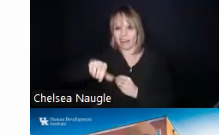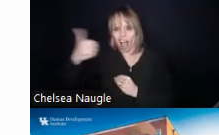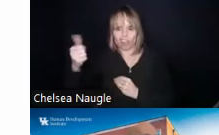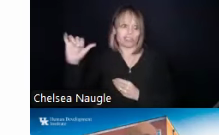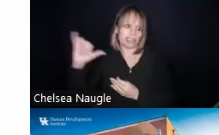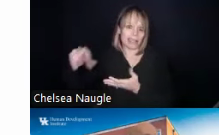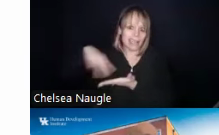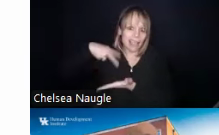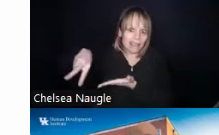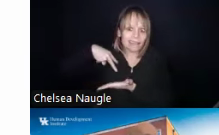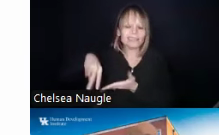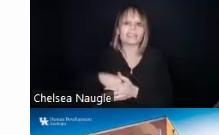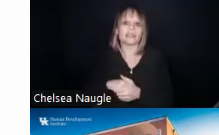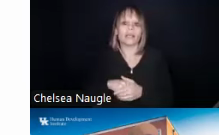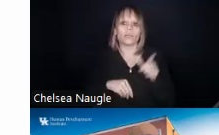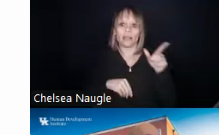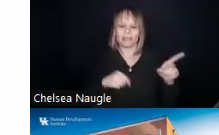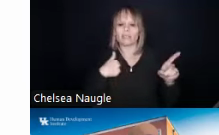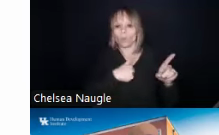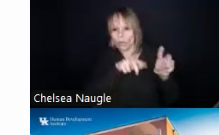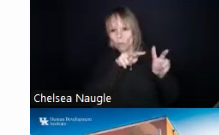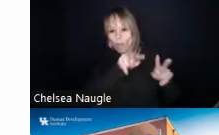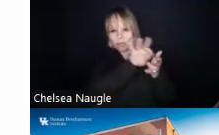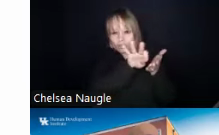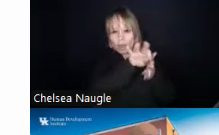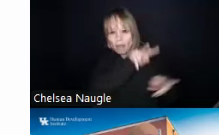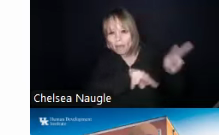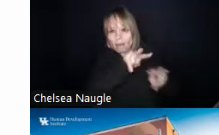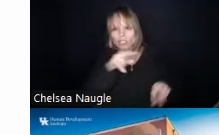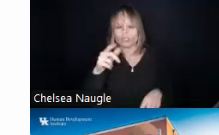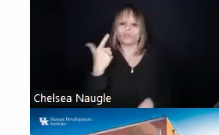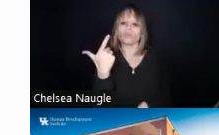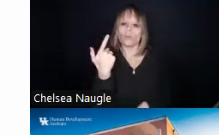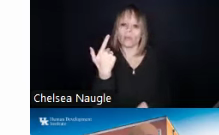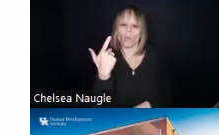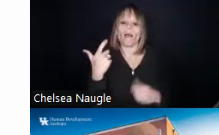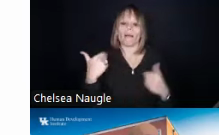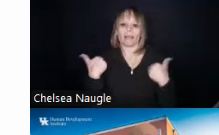Um but this track 21 youth with autism, you'll see some of the numbers jump up and down by participation. As many of